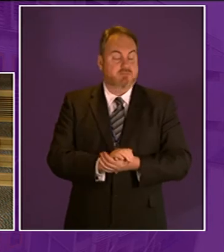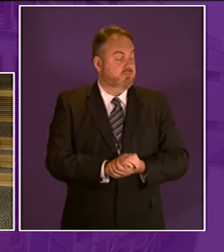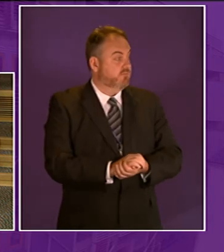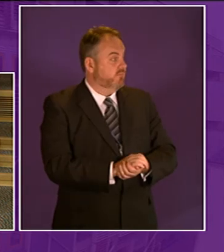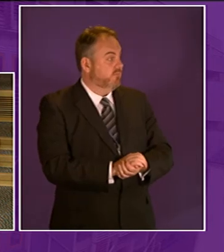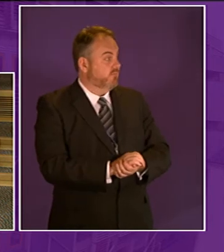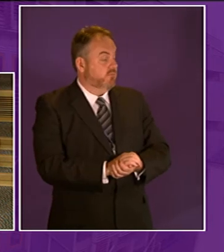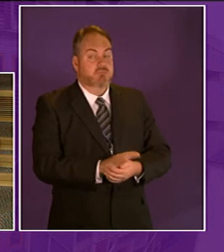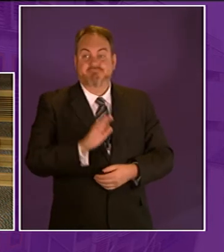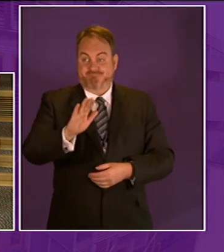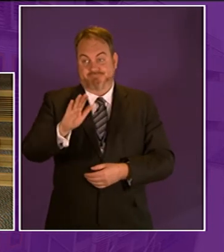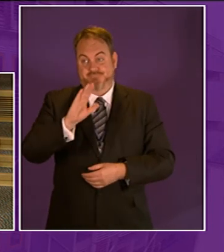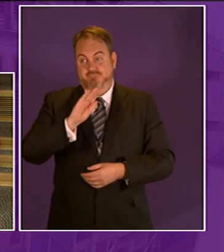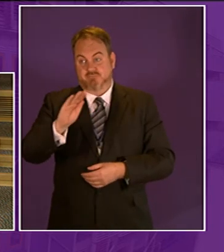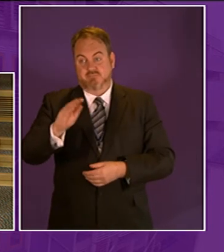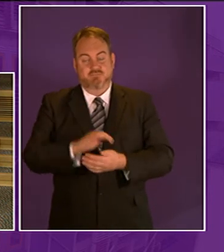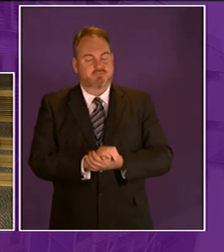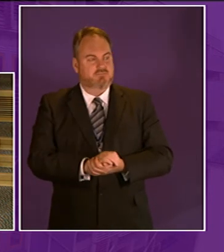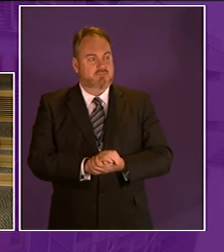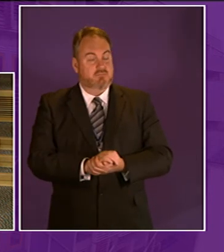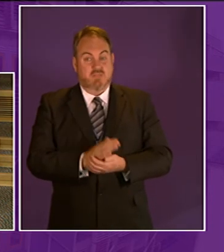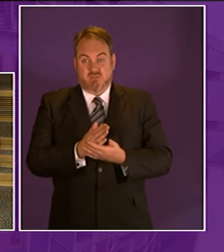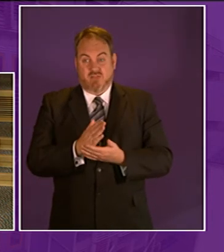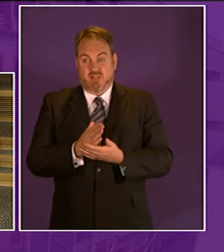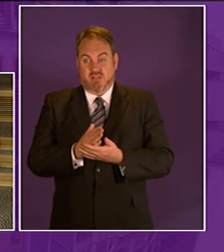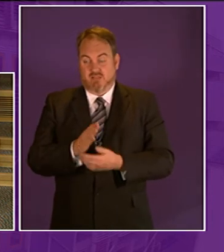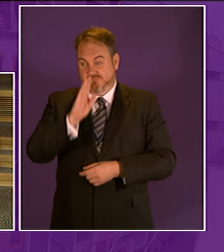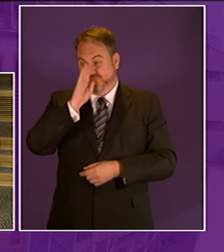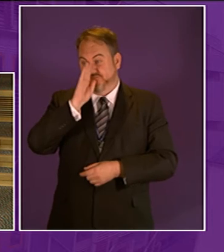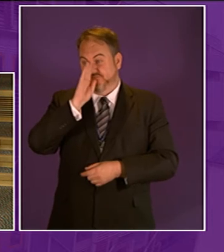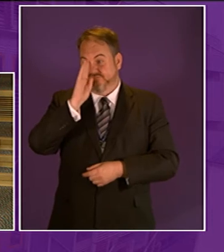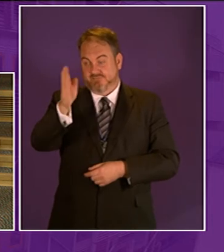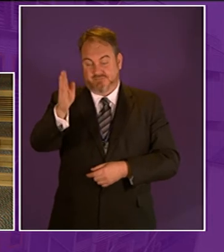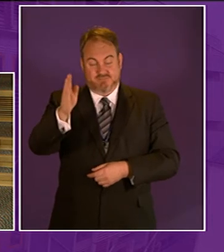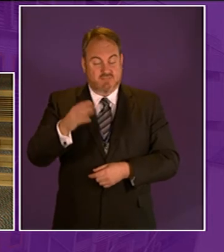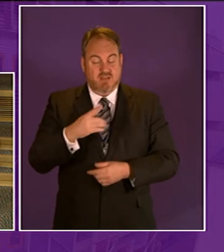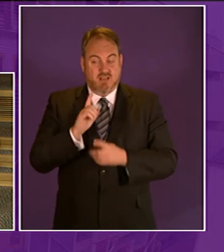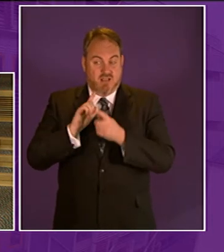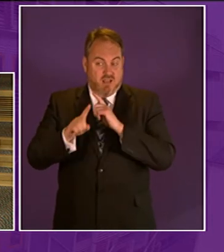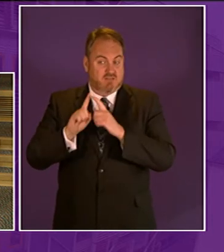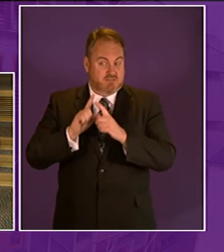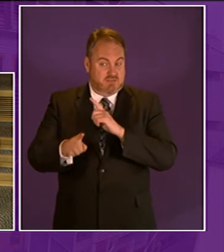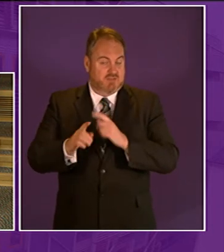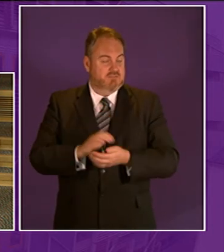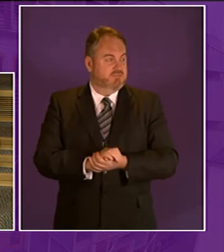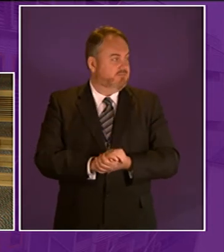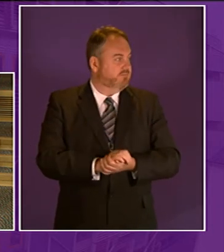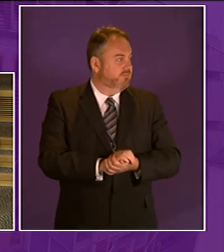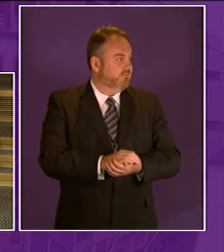John Swinney: Adam Tomkins has said what he has to say on